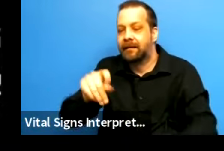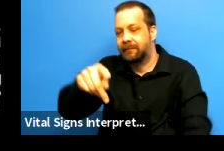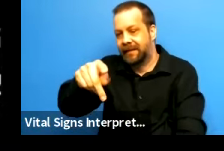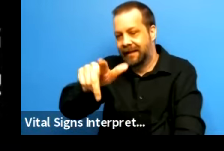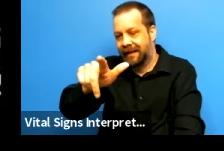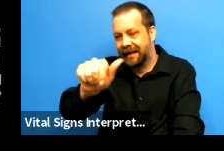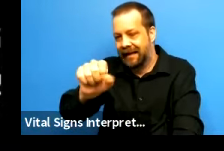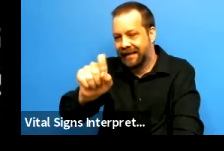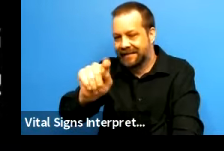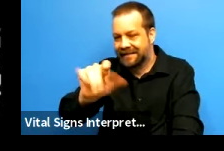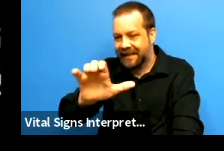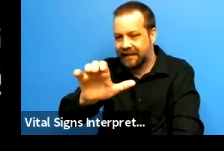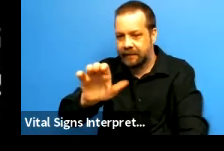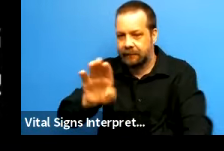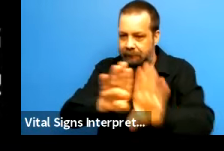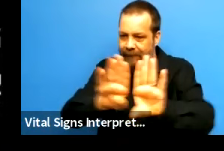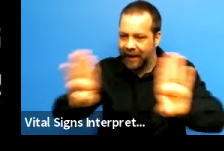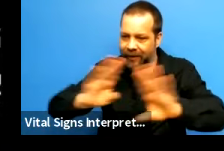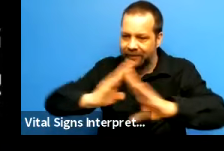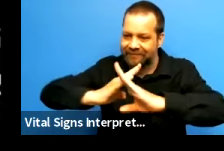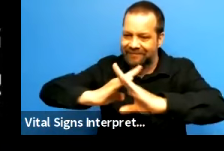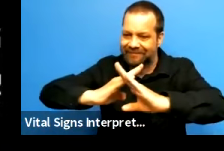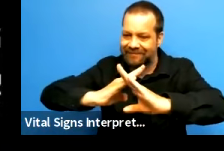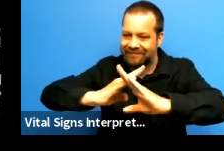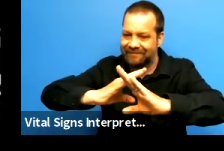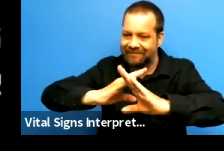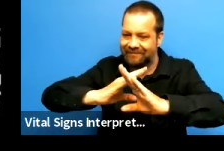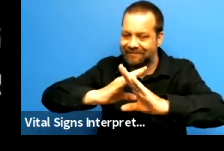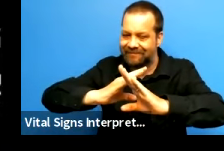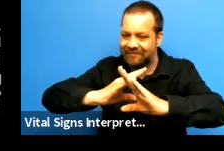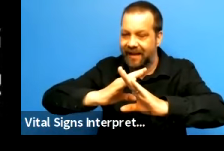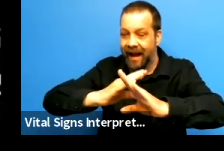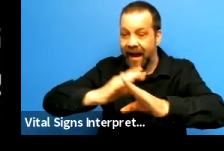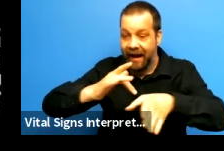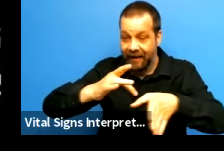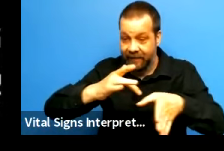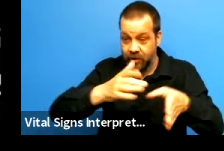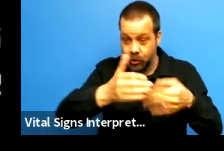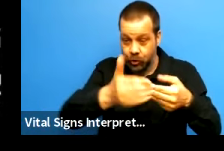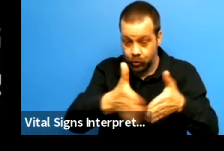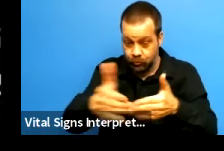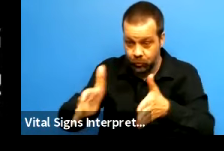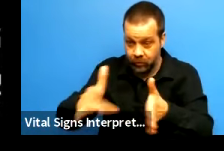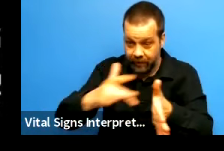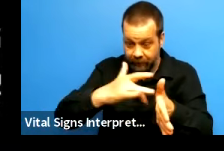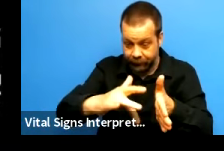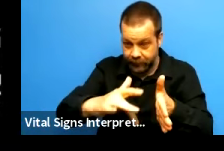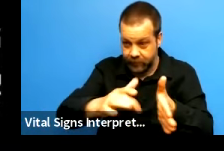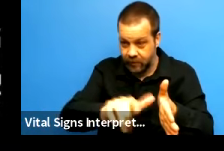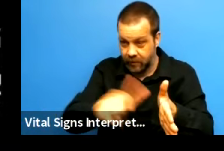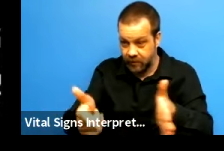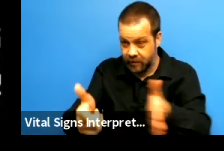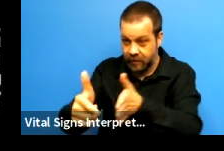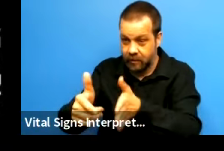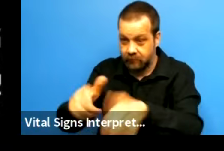In addition to that they spaced people out in every other cubicle and then also have them